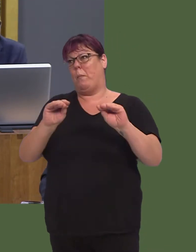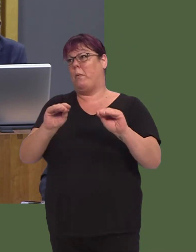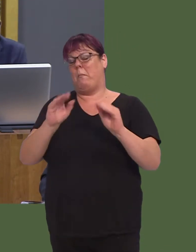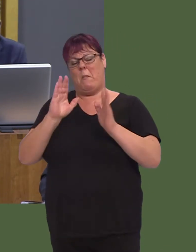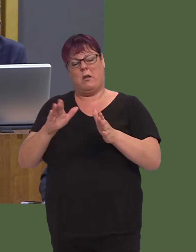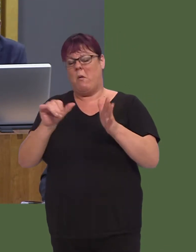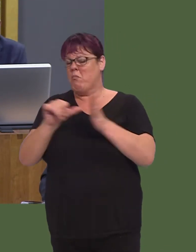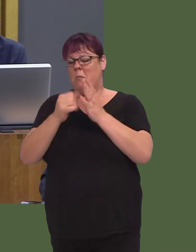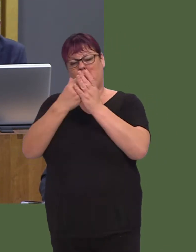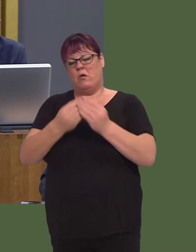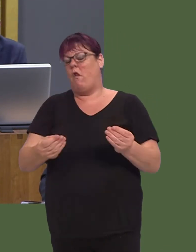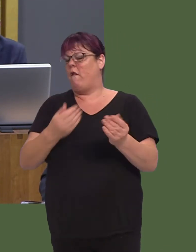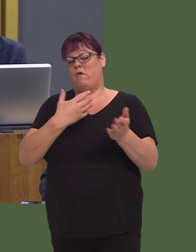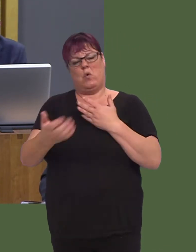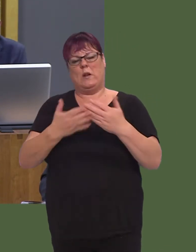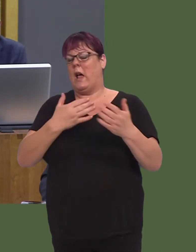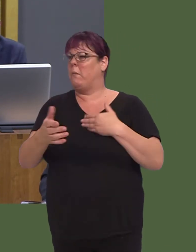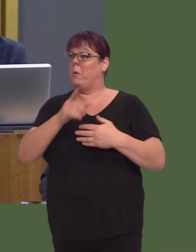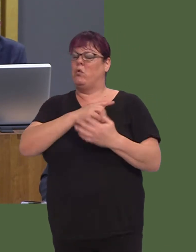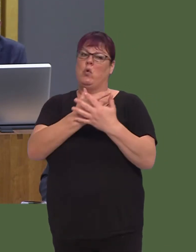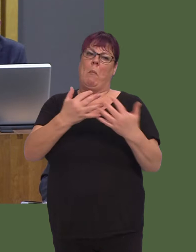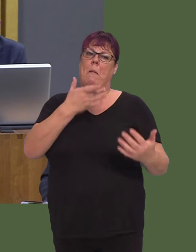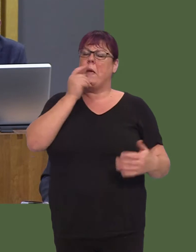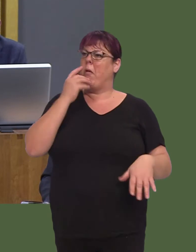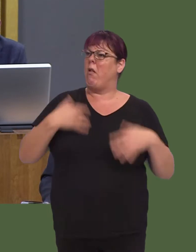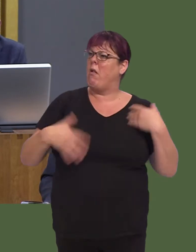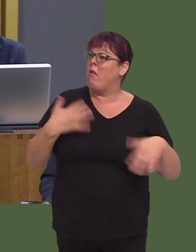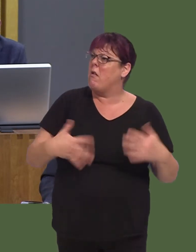stop this now and sort out these problems before it causes any more suffering?